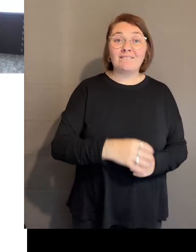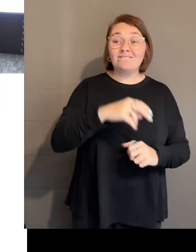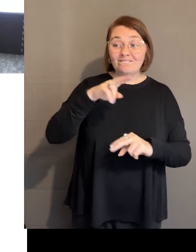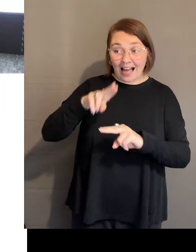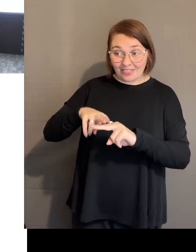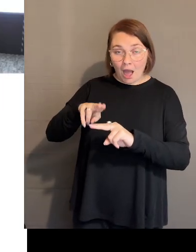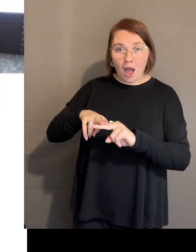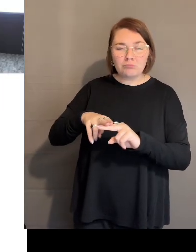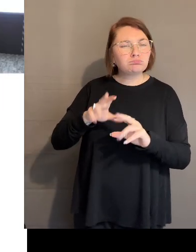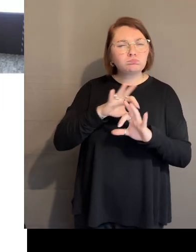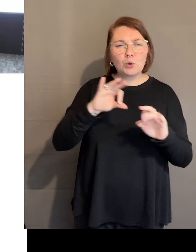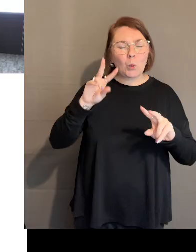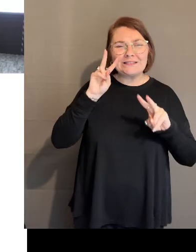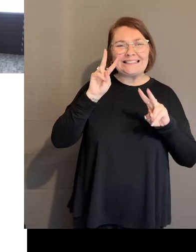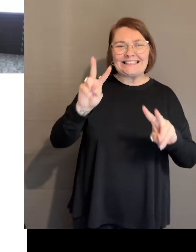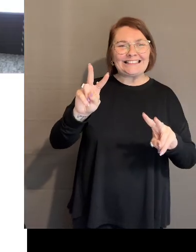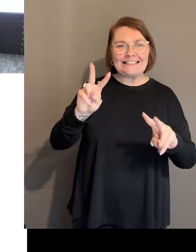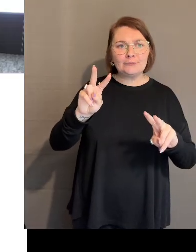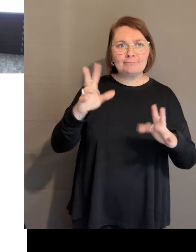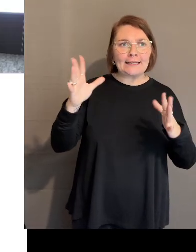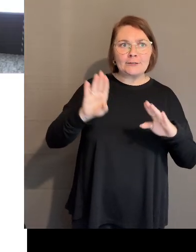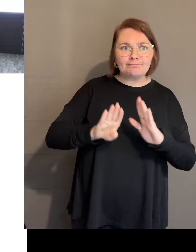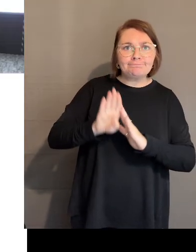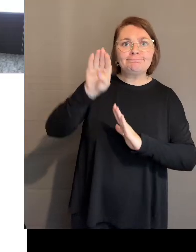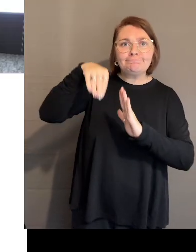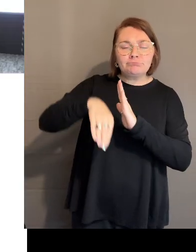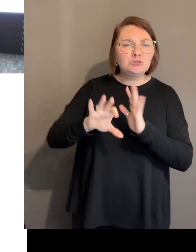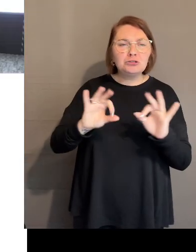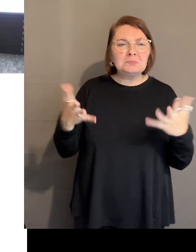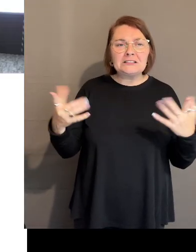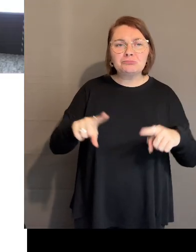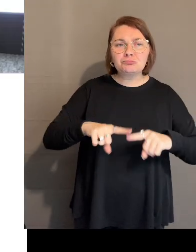For fathers, however, we don't see any significant difference.